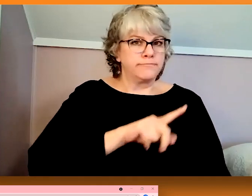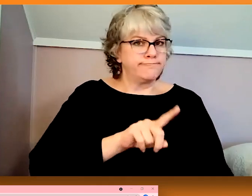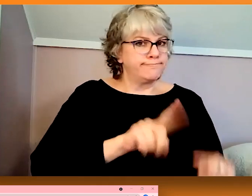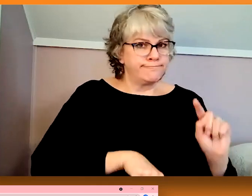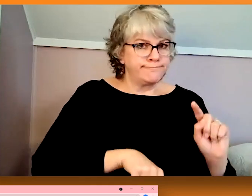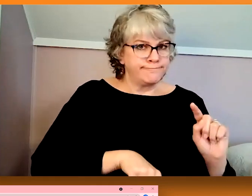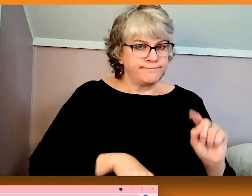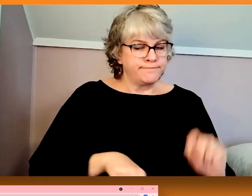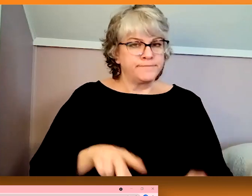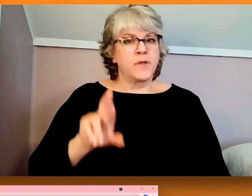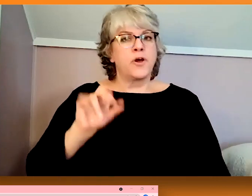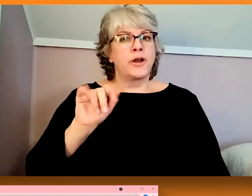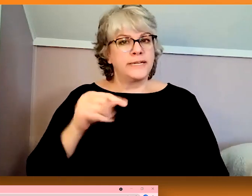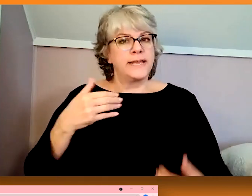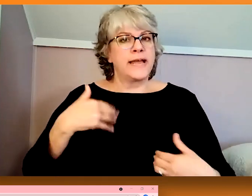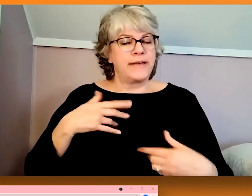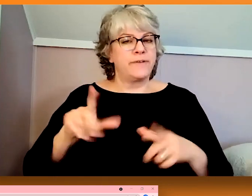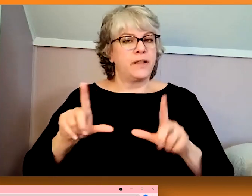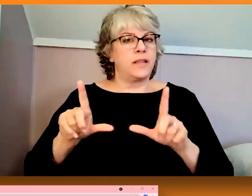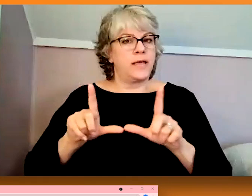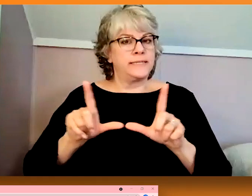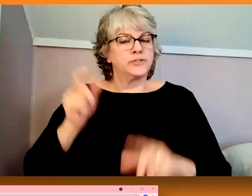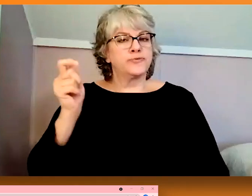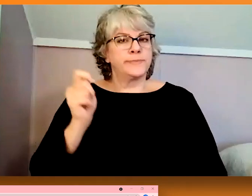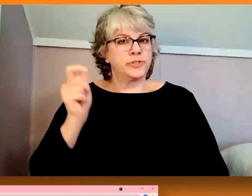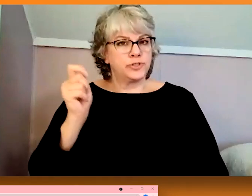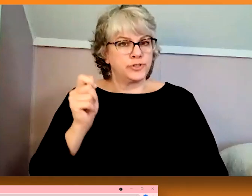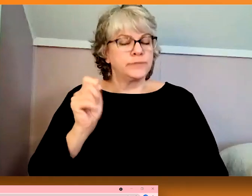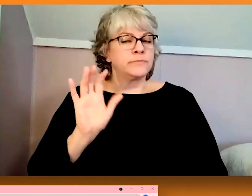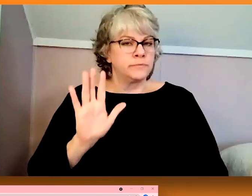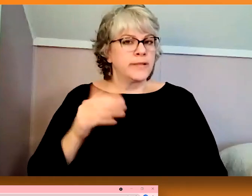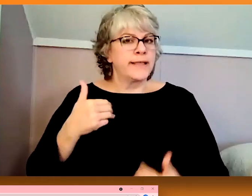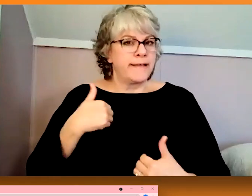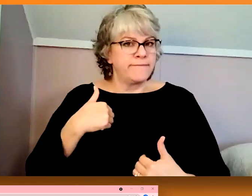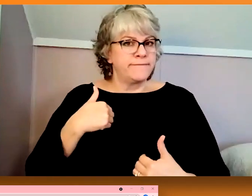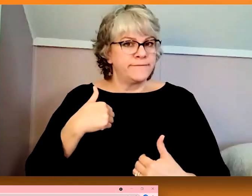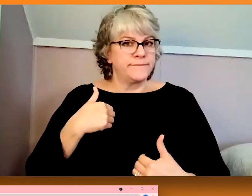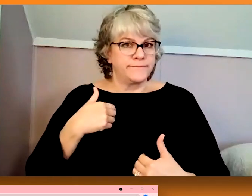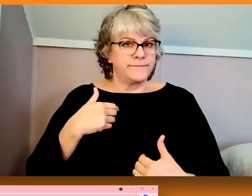I think I forgot to mention that. Sorry. RIT subscribes to GrantForward.